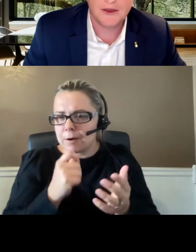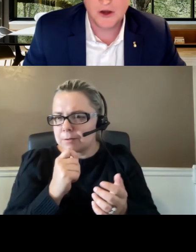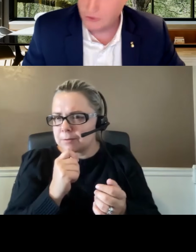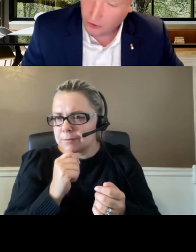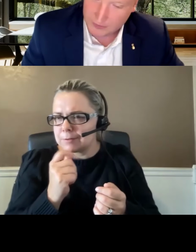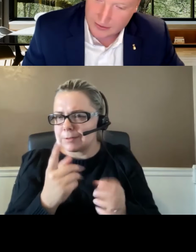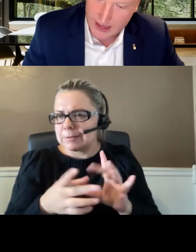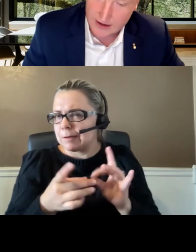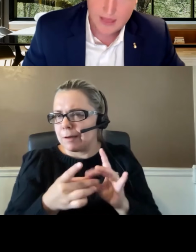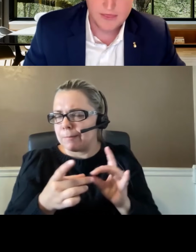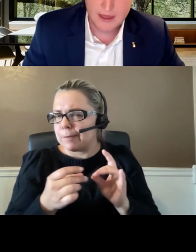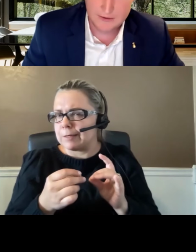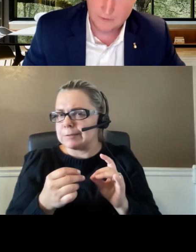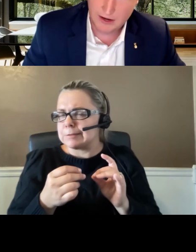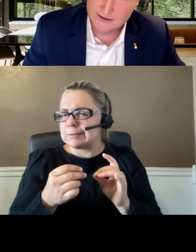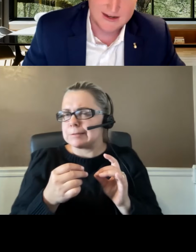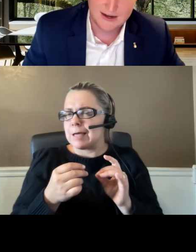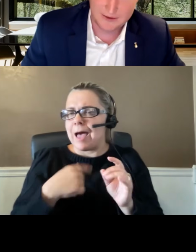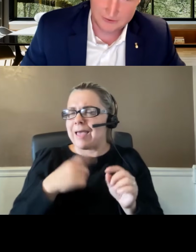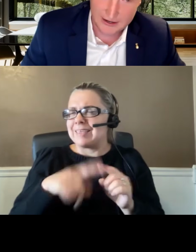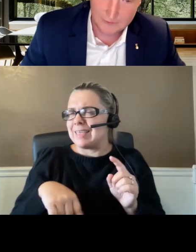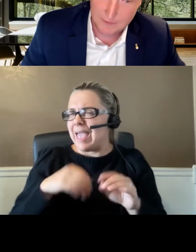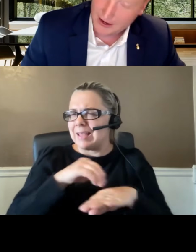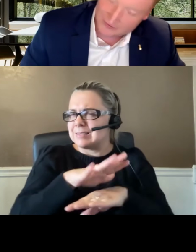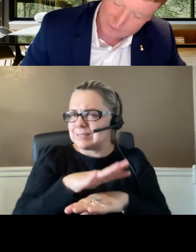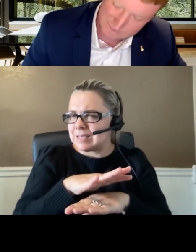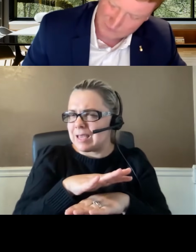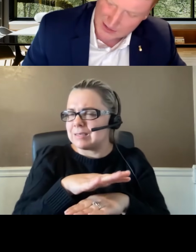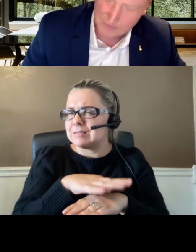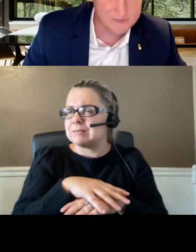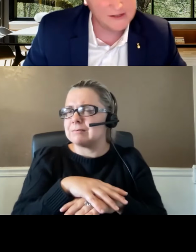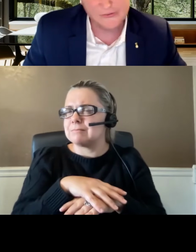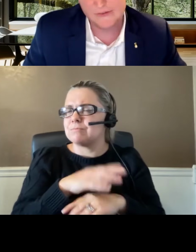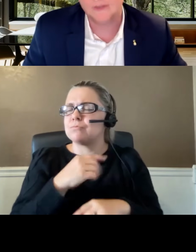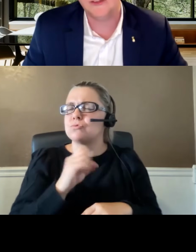The note told me that. Then when I did get a second VPAT I said, hmm but it still says this